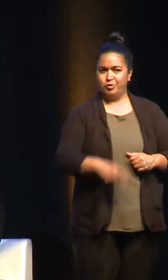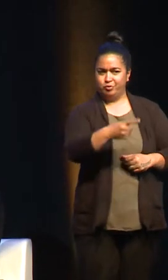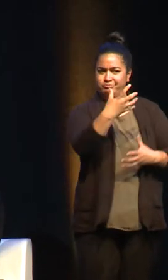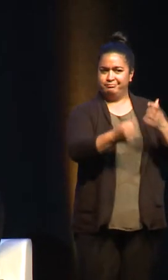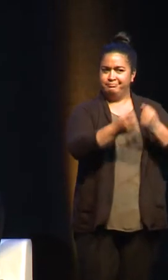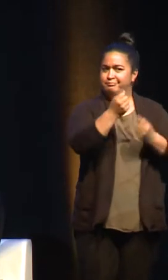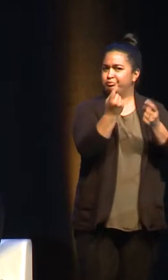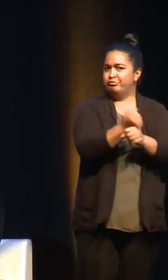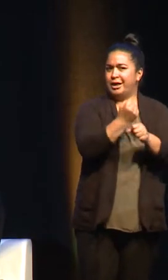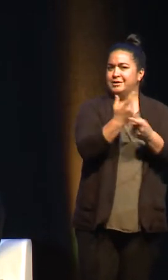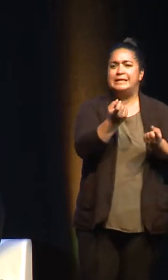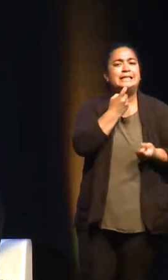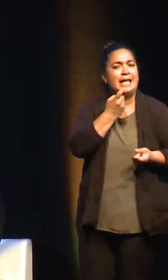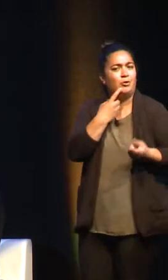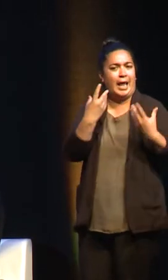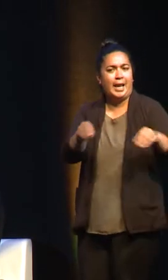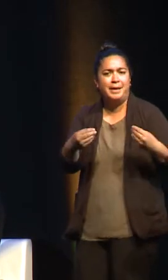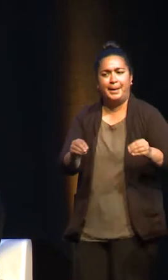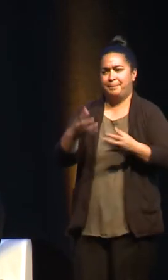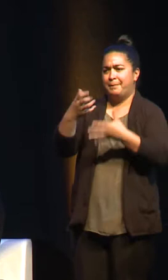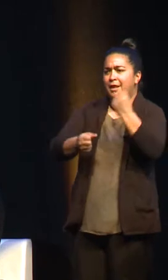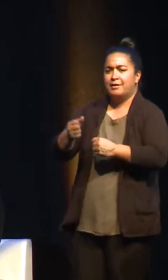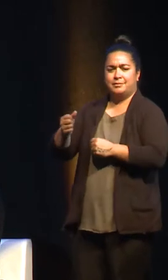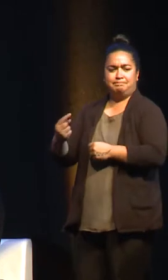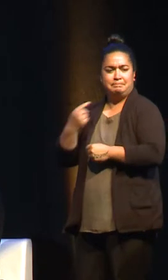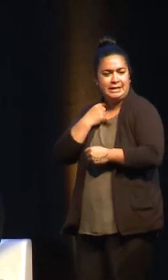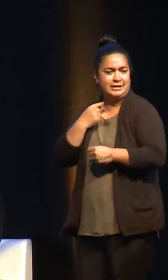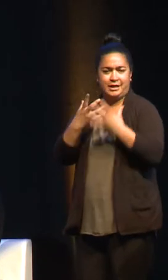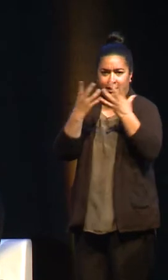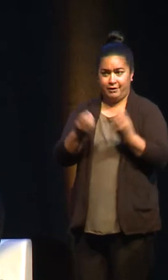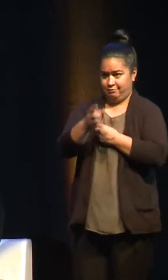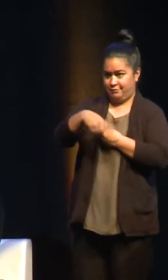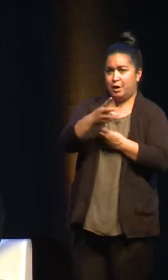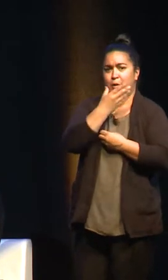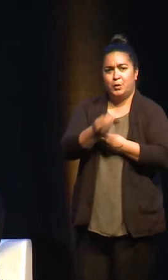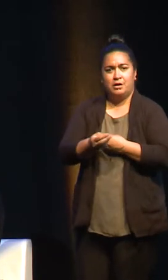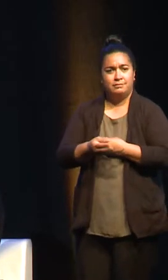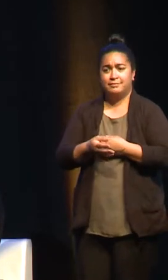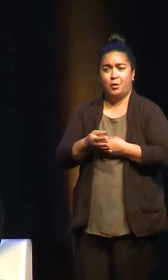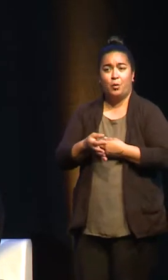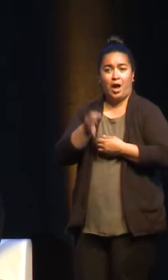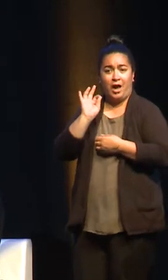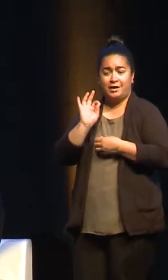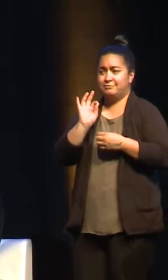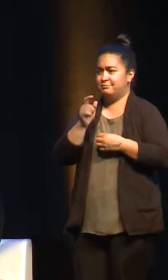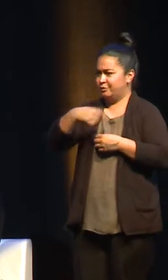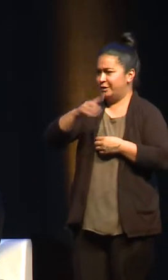and plastic and milk and meat and wine, and you know you name it. We consume these things.